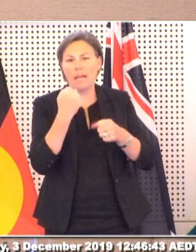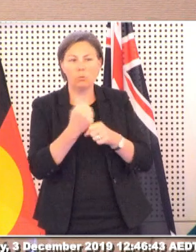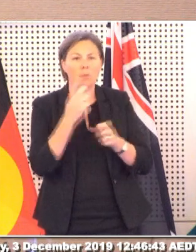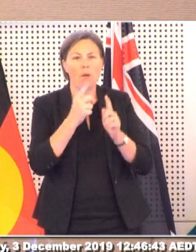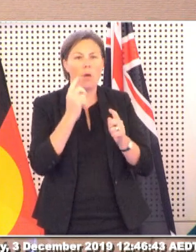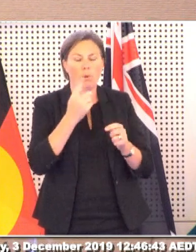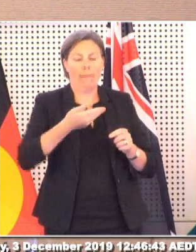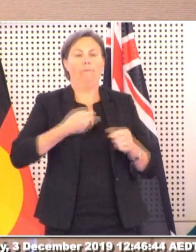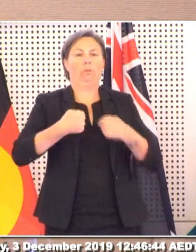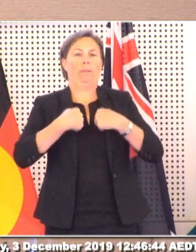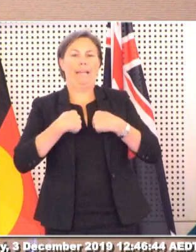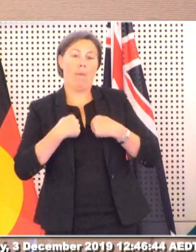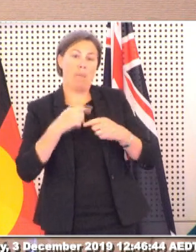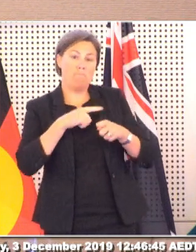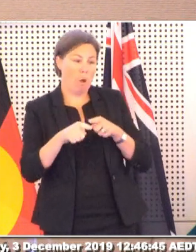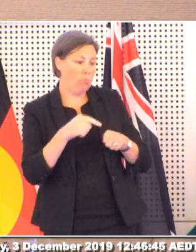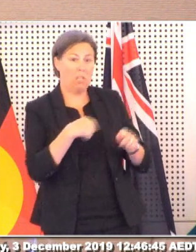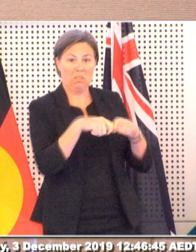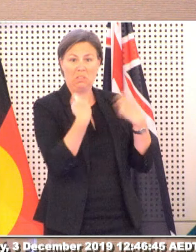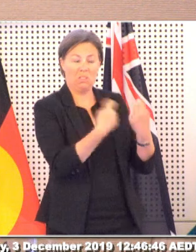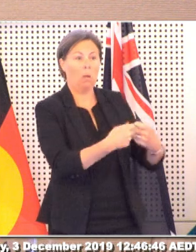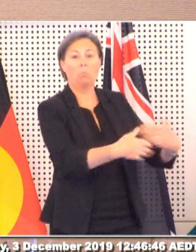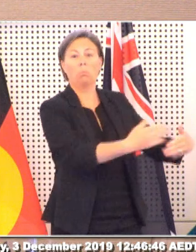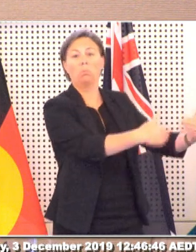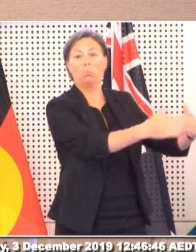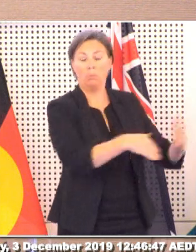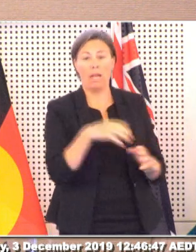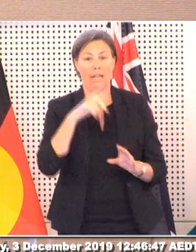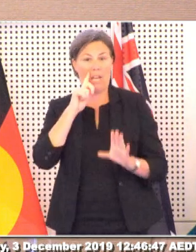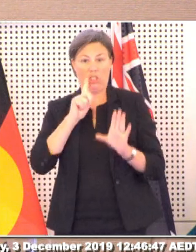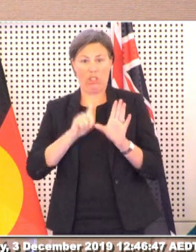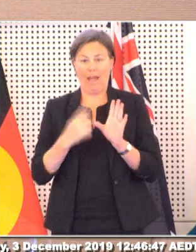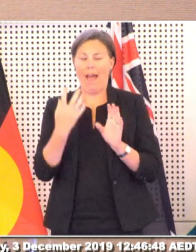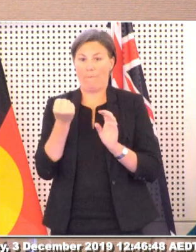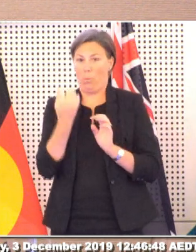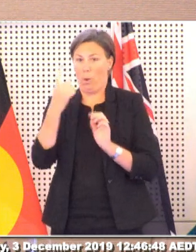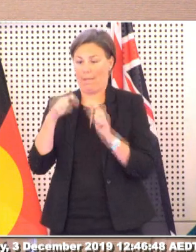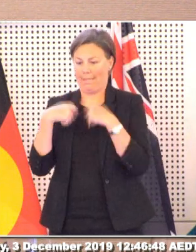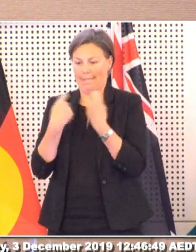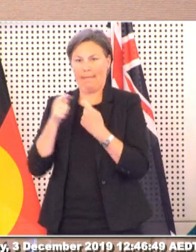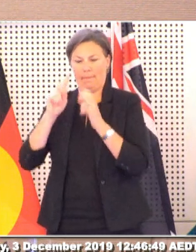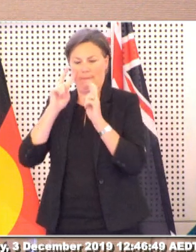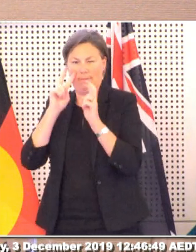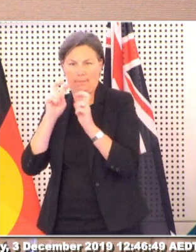The investigations team last year undertook around 400 investigations on behalf of VCAT. I should point out